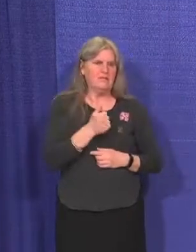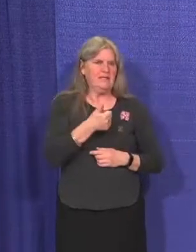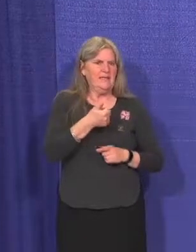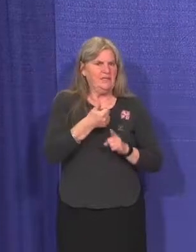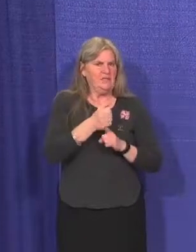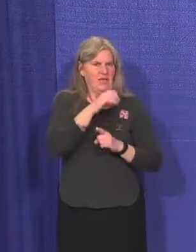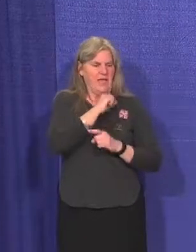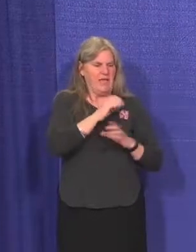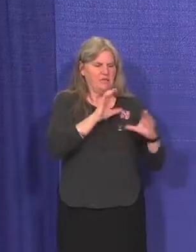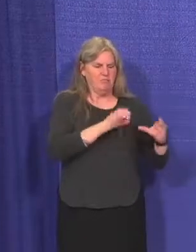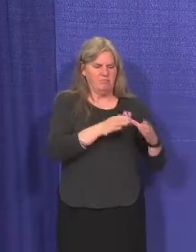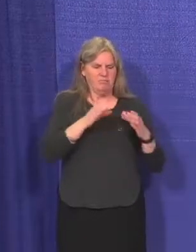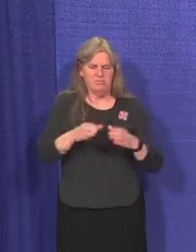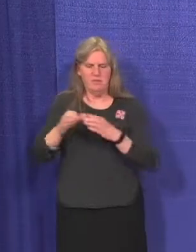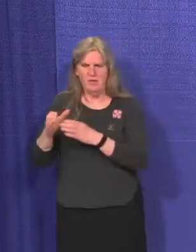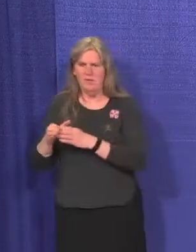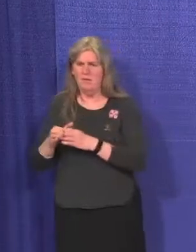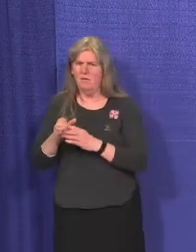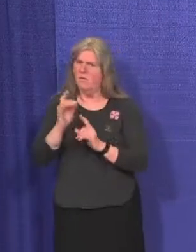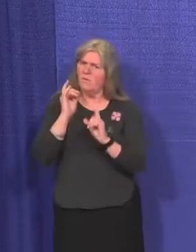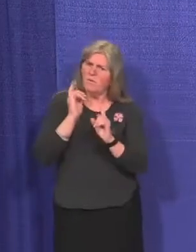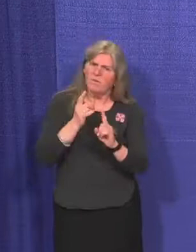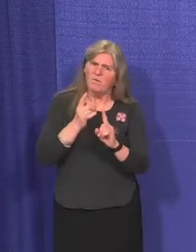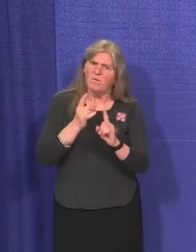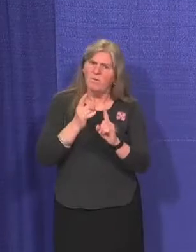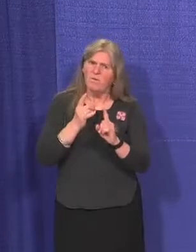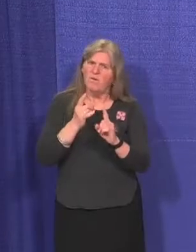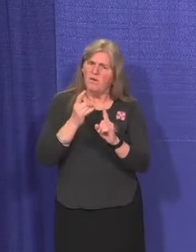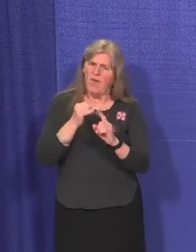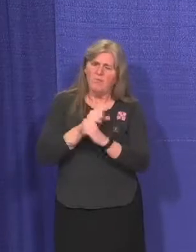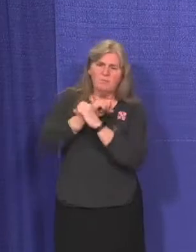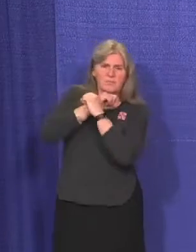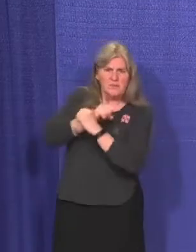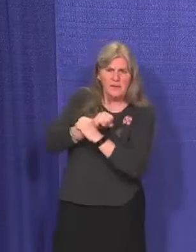but having uniform uptake has